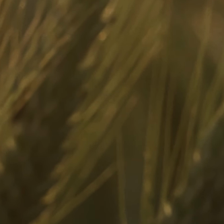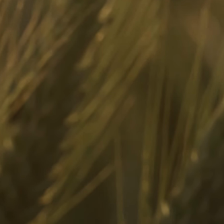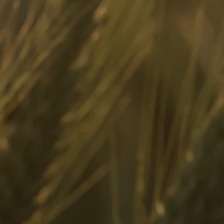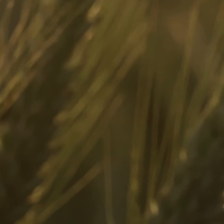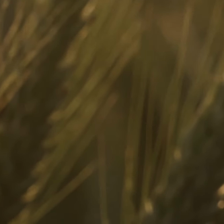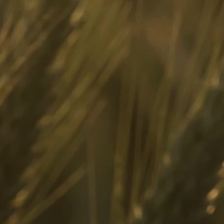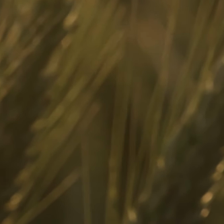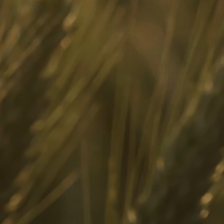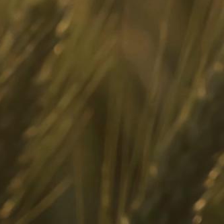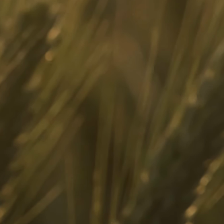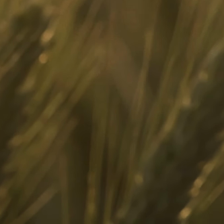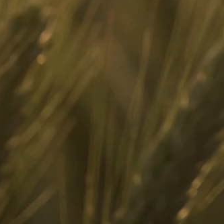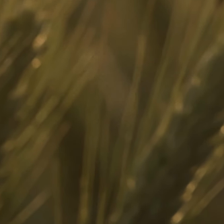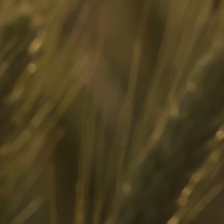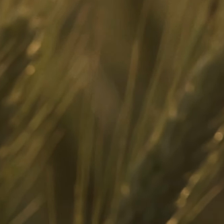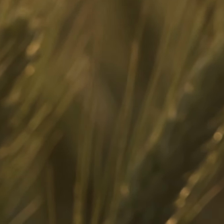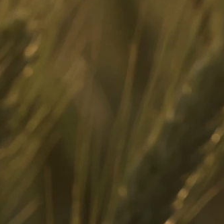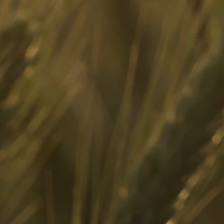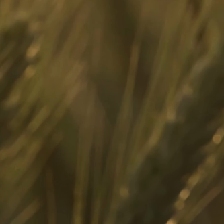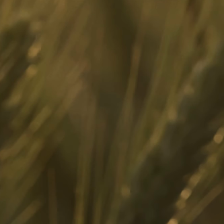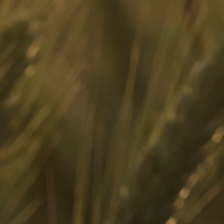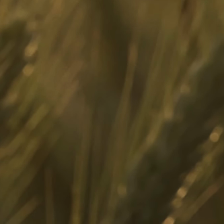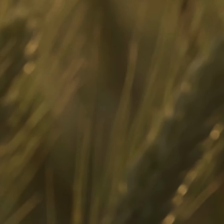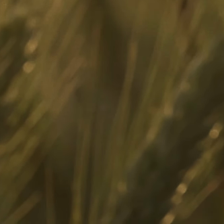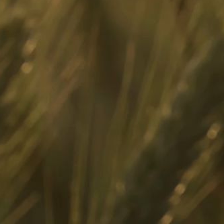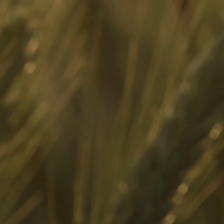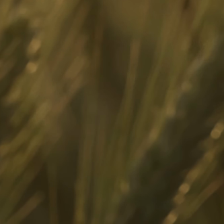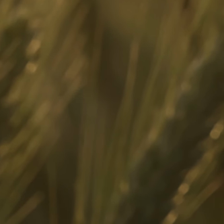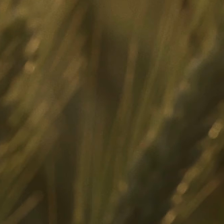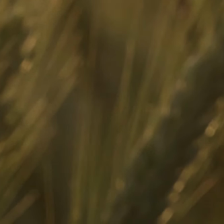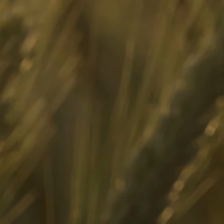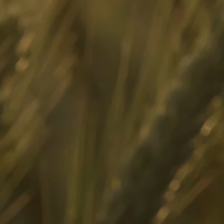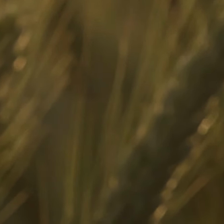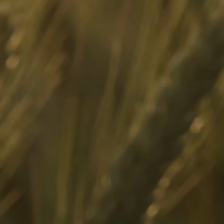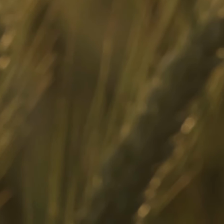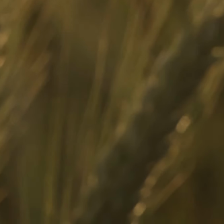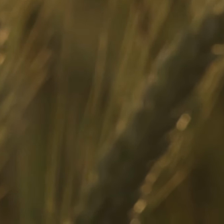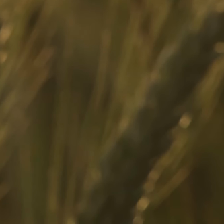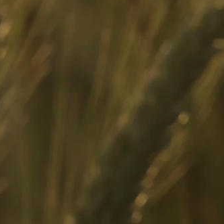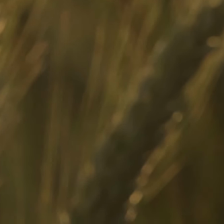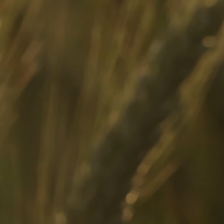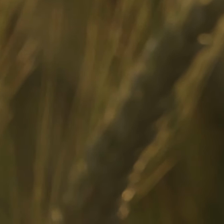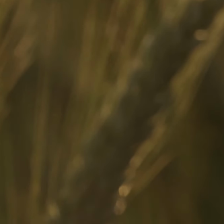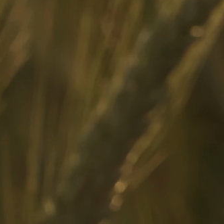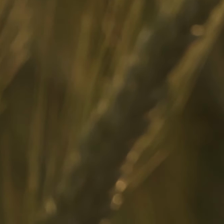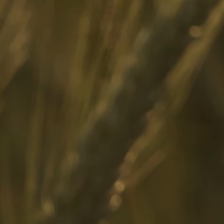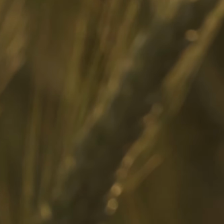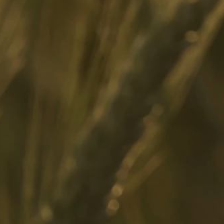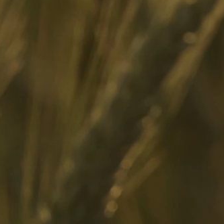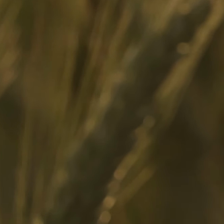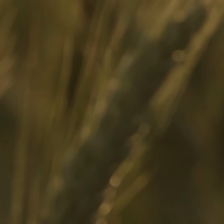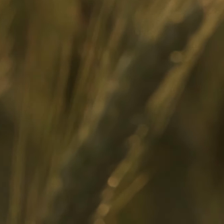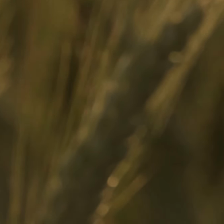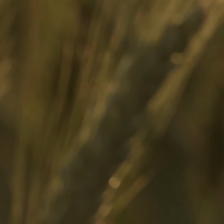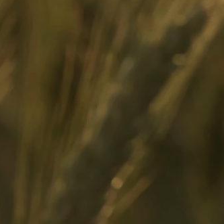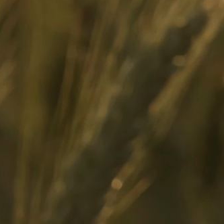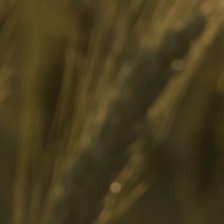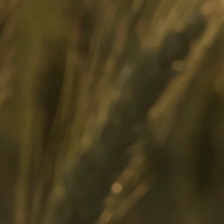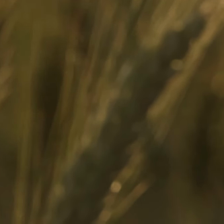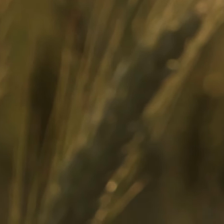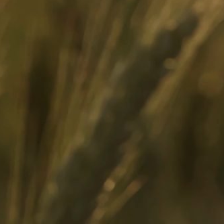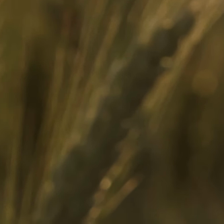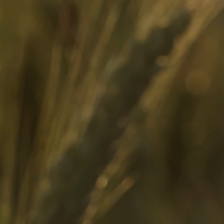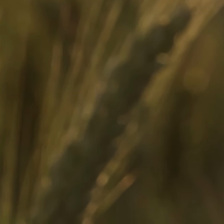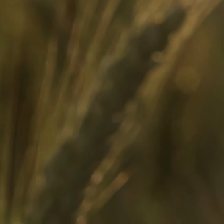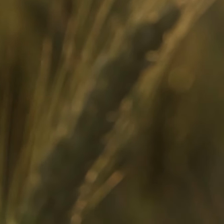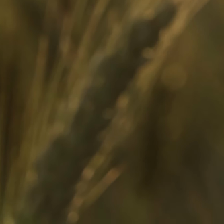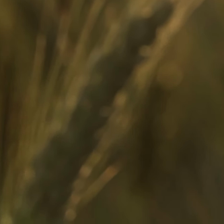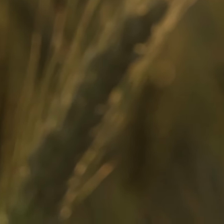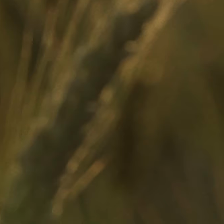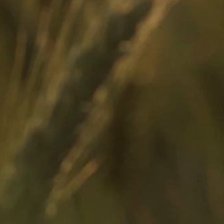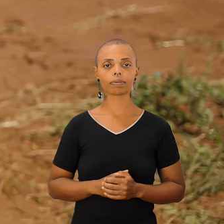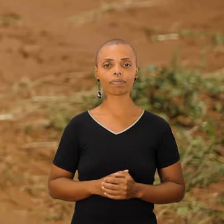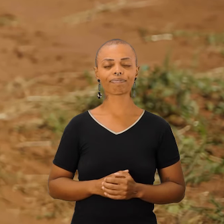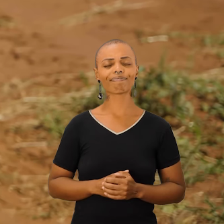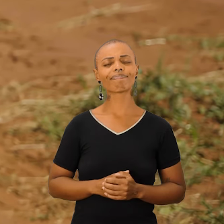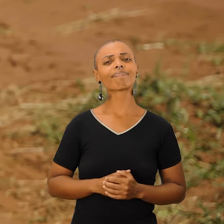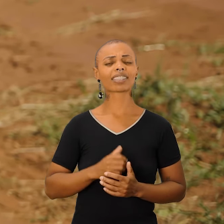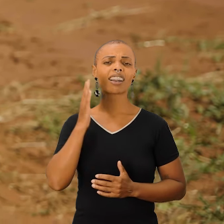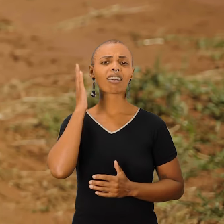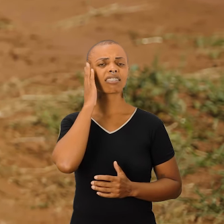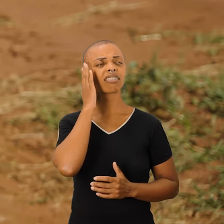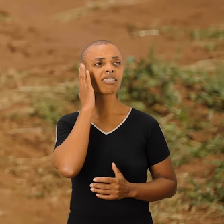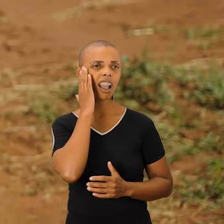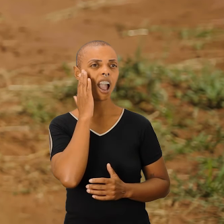[Forest noises]